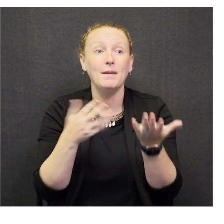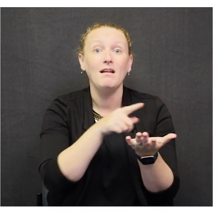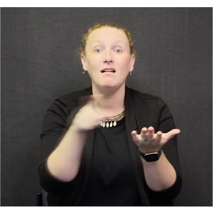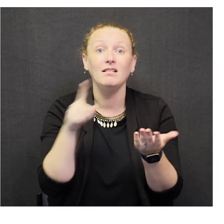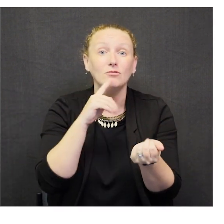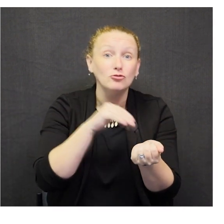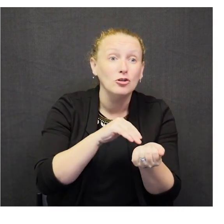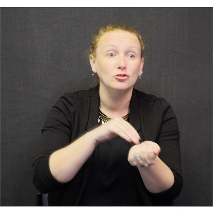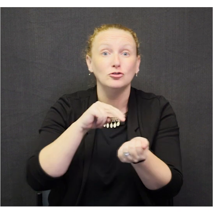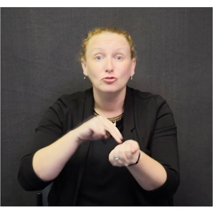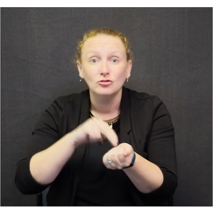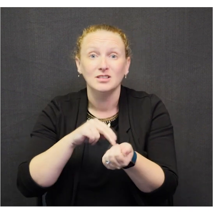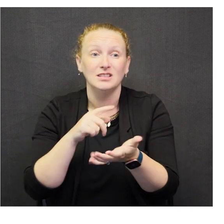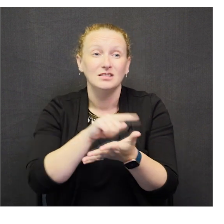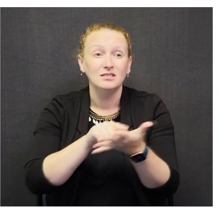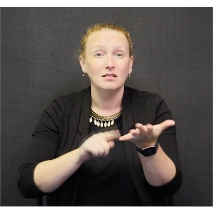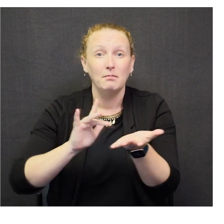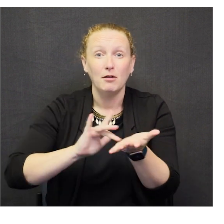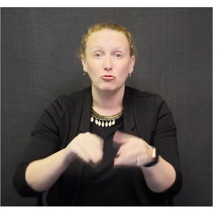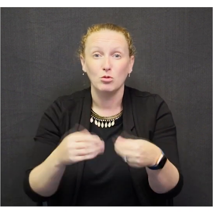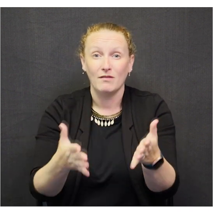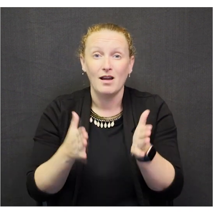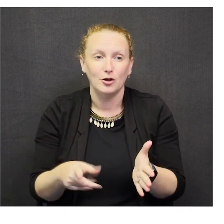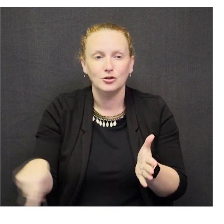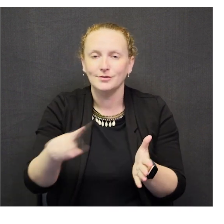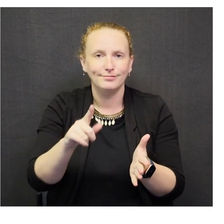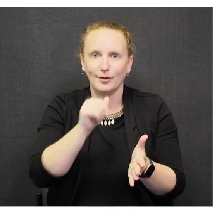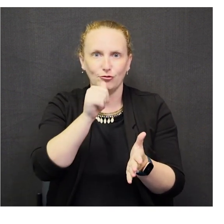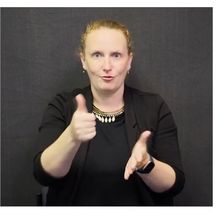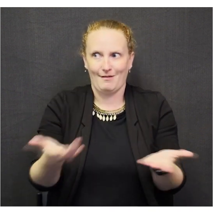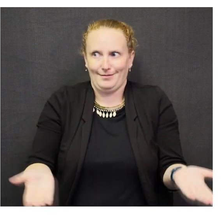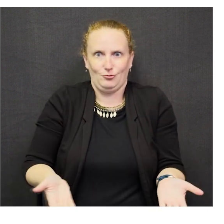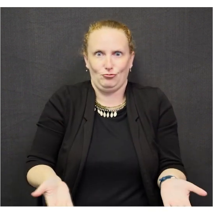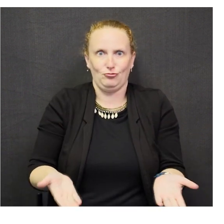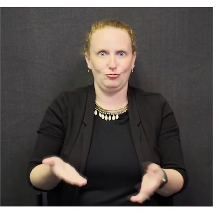the interpreters air not on campus in the patients are often not on campus. And so when